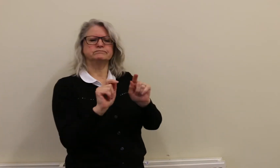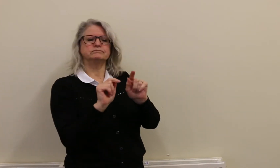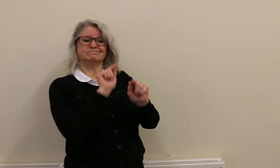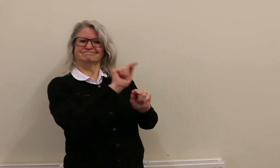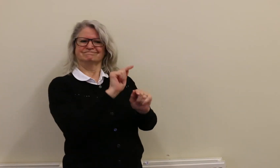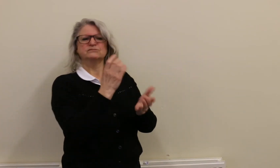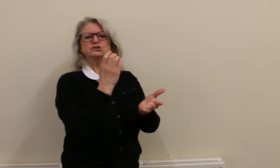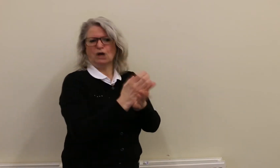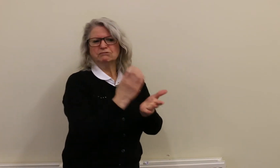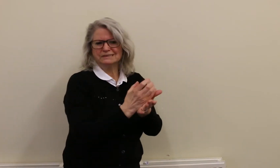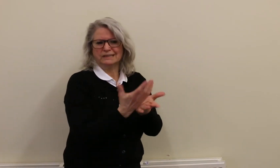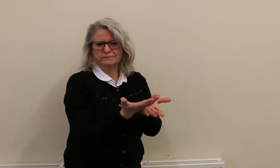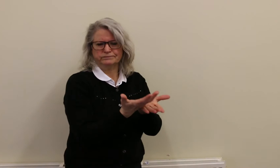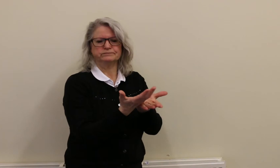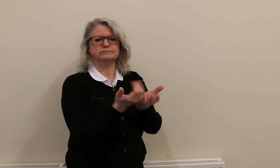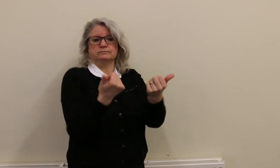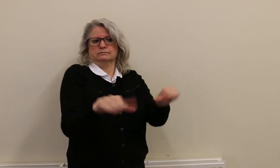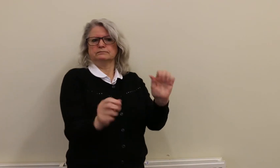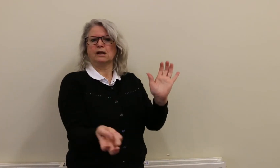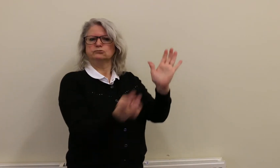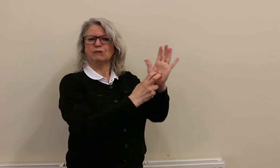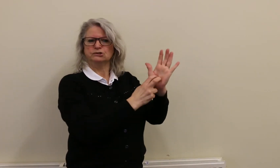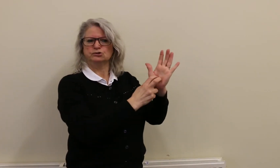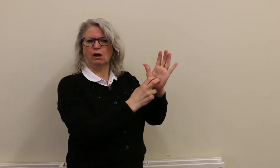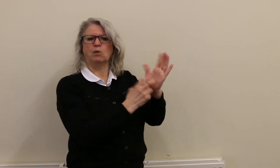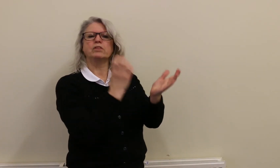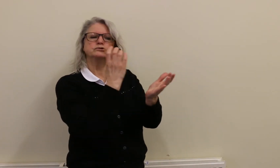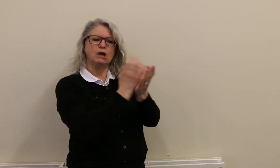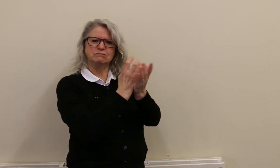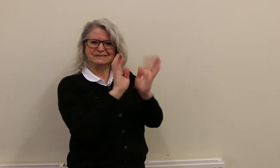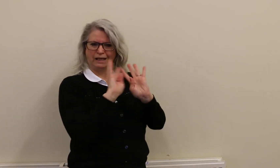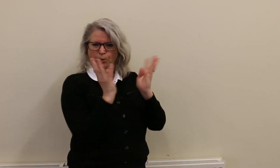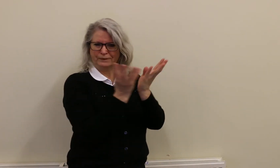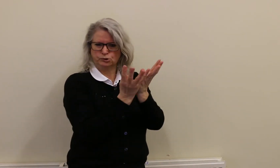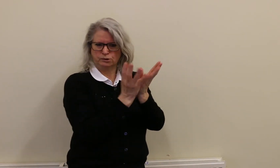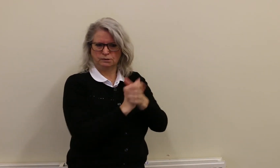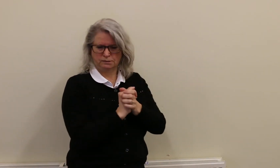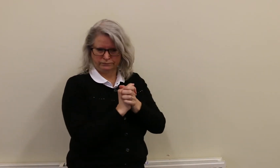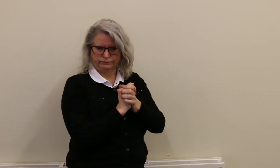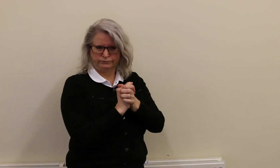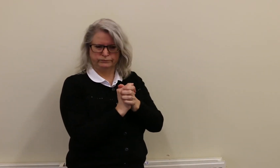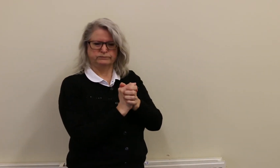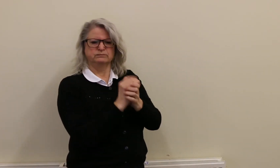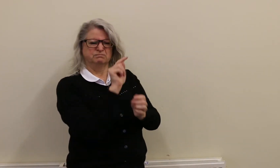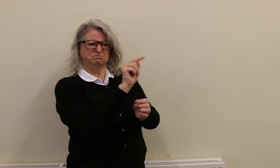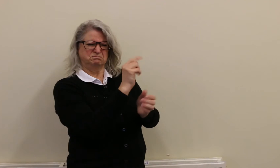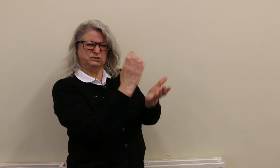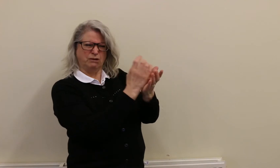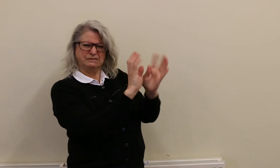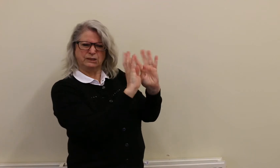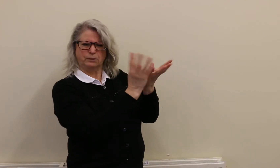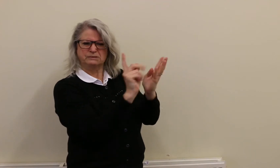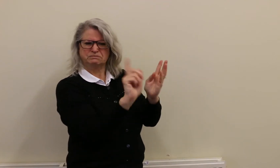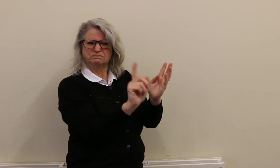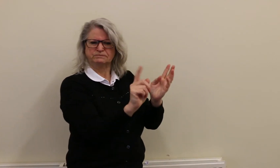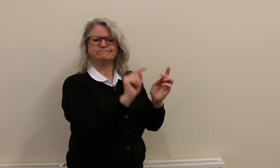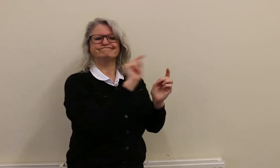for short) is a charity and as such are registered with the charity commission.